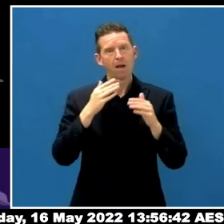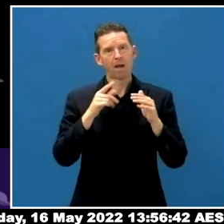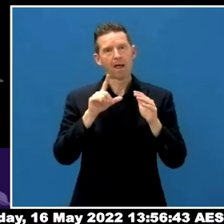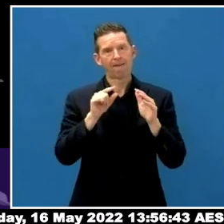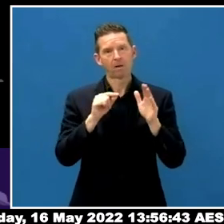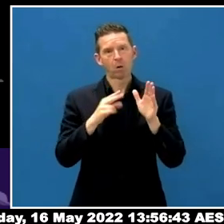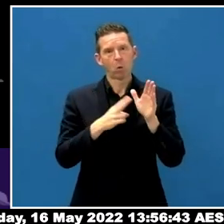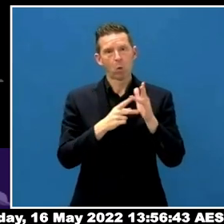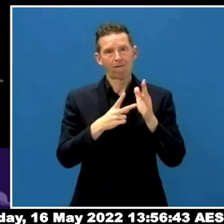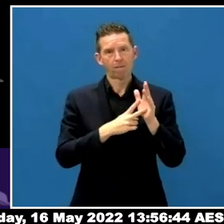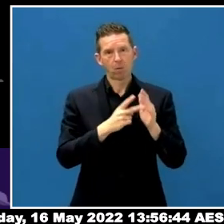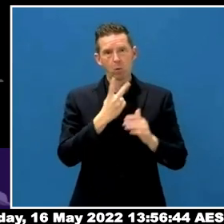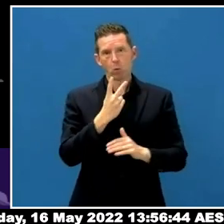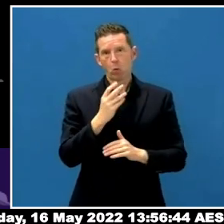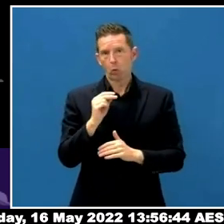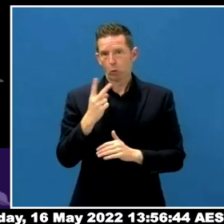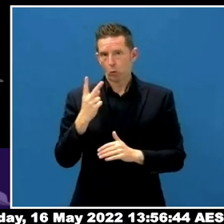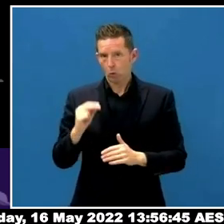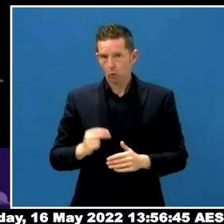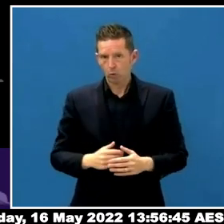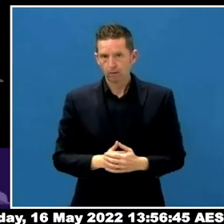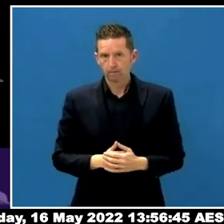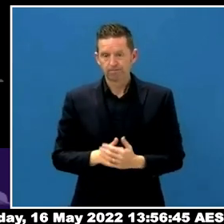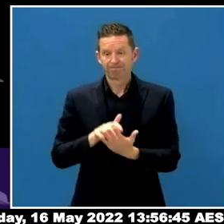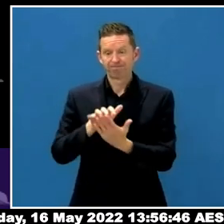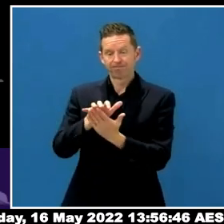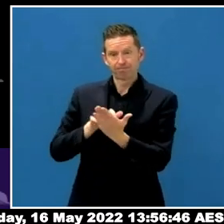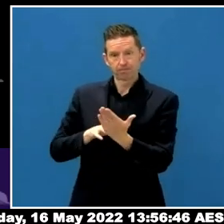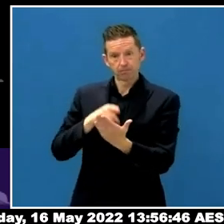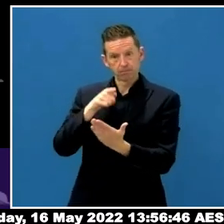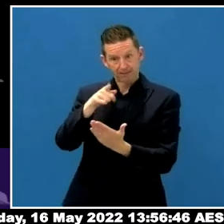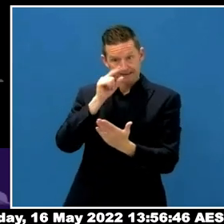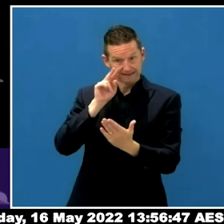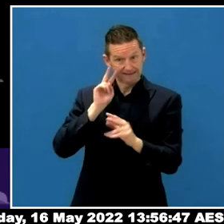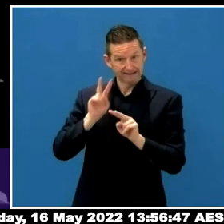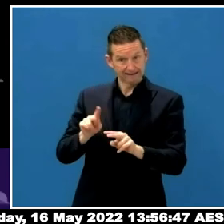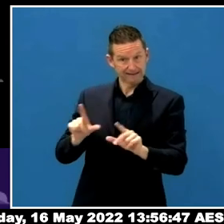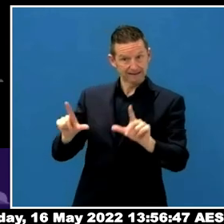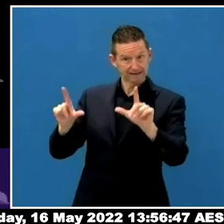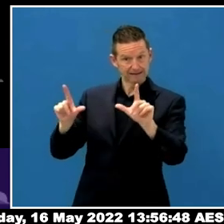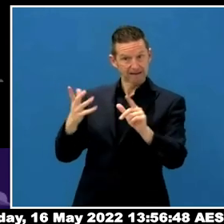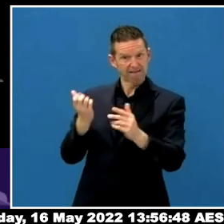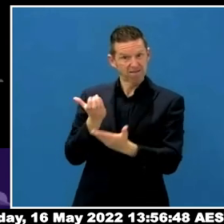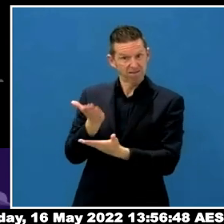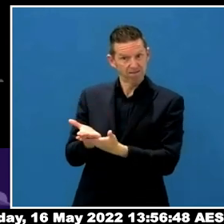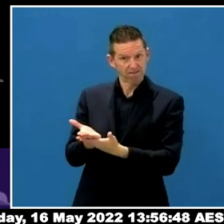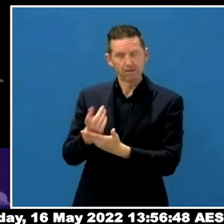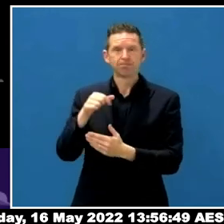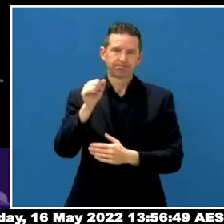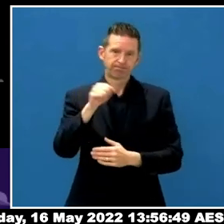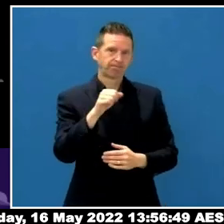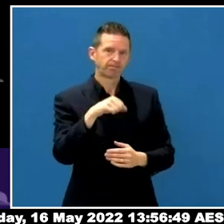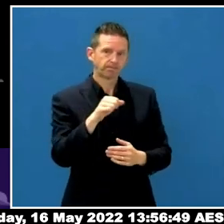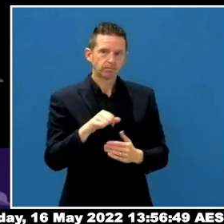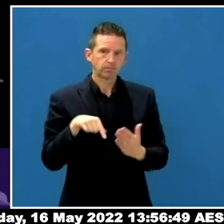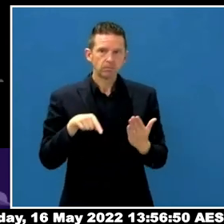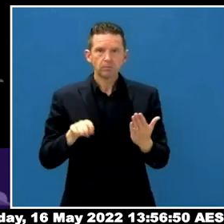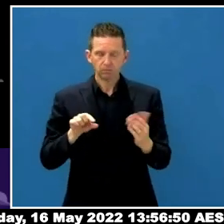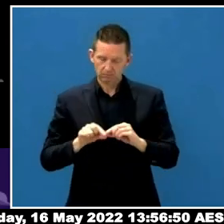And do you agree - have you got it in front of you now, Lilly? Yes. MR FOGARTY: Last document ends in 0017 for your benefit.